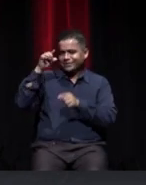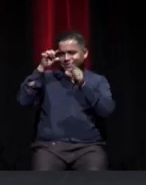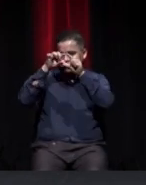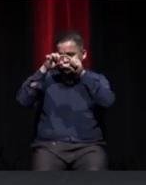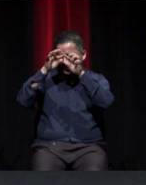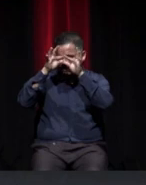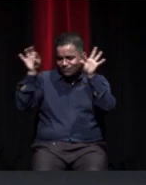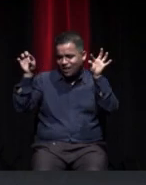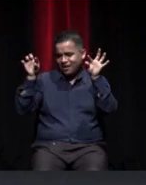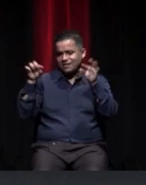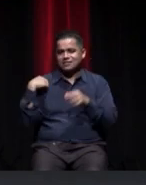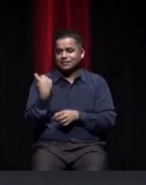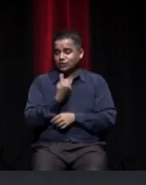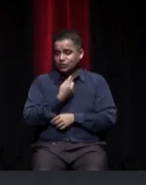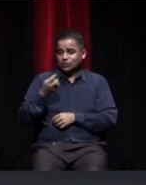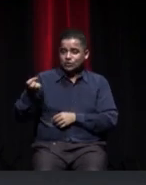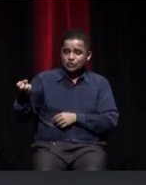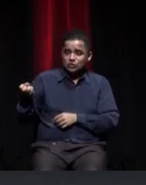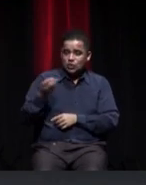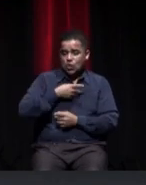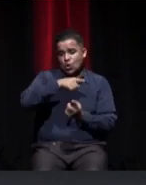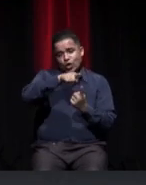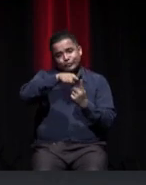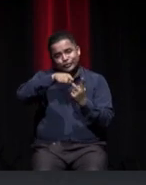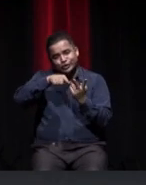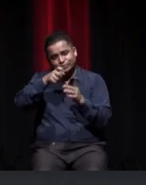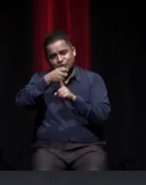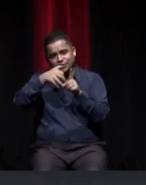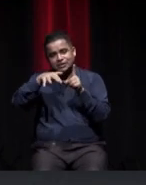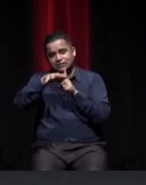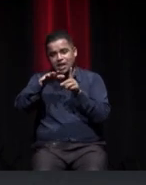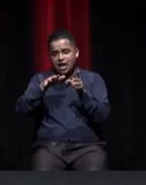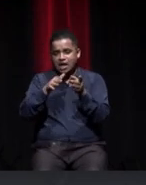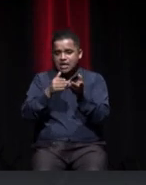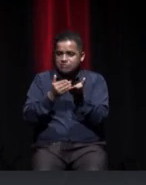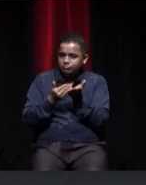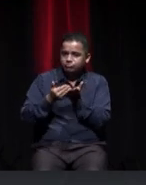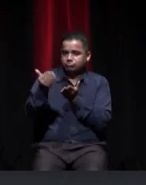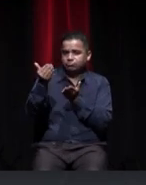"New types of society are forming before our very eyes."